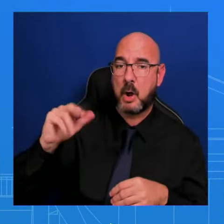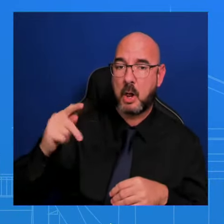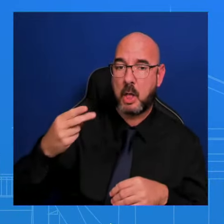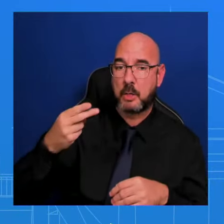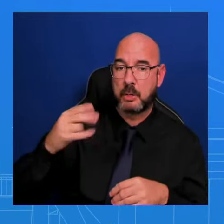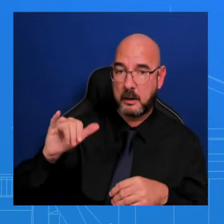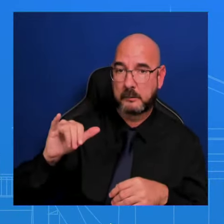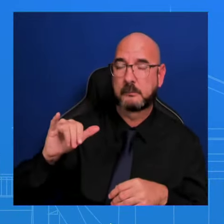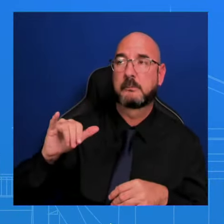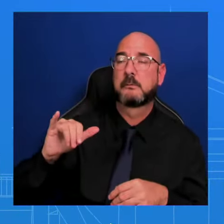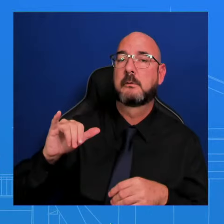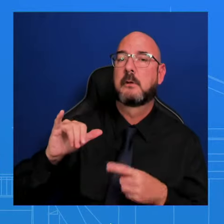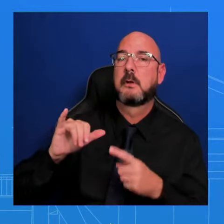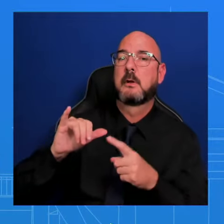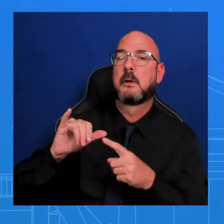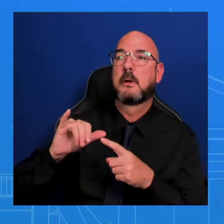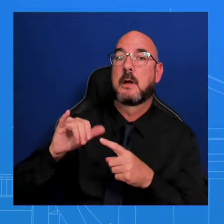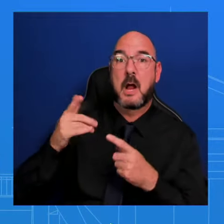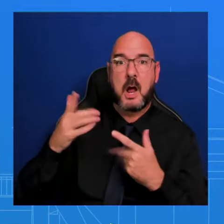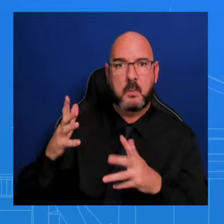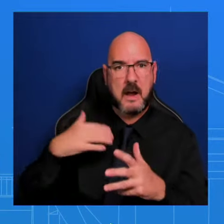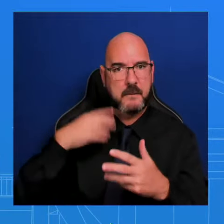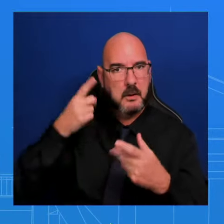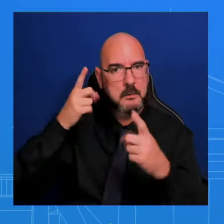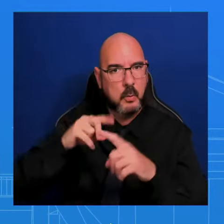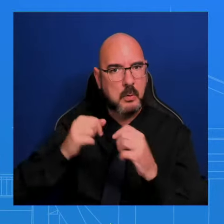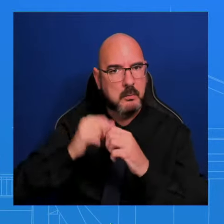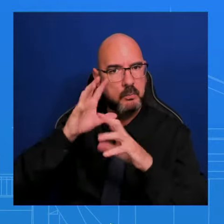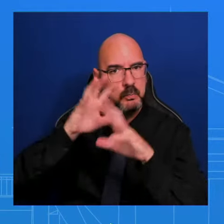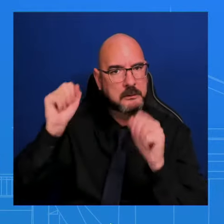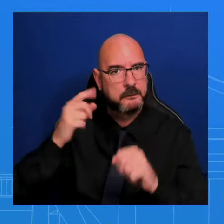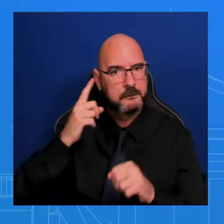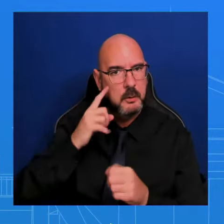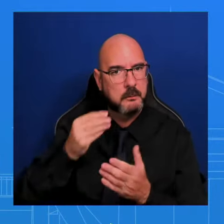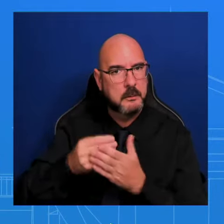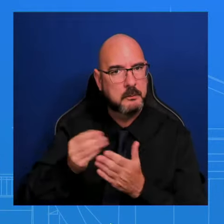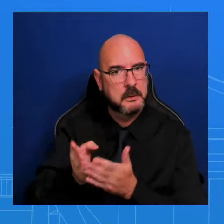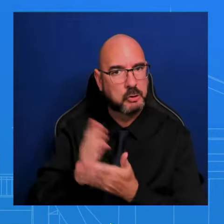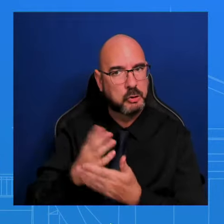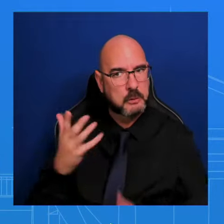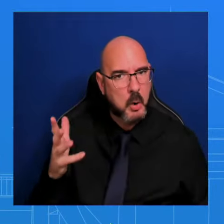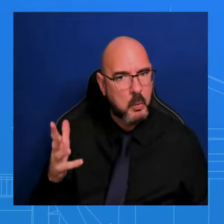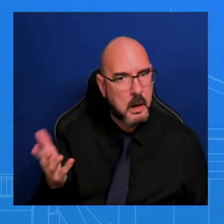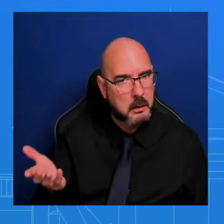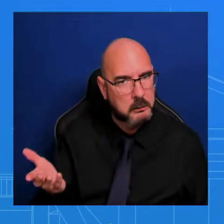The Press: Given the state of Republican leadership right now, do you guys still see that framework as sort of operative?